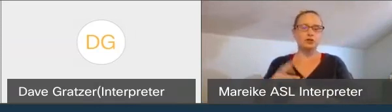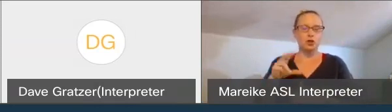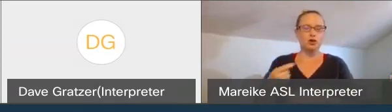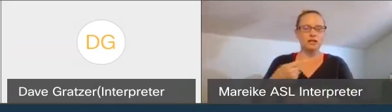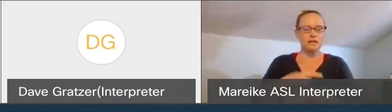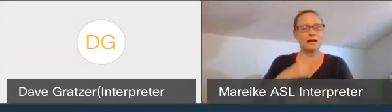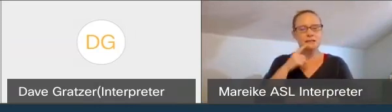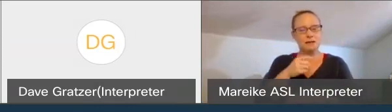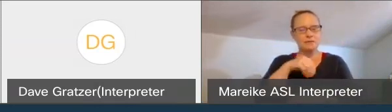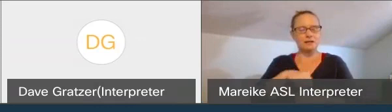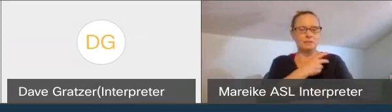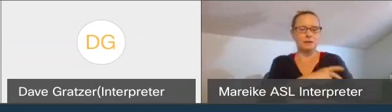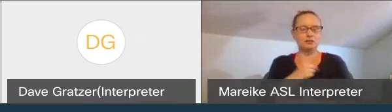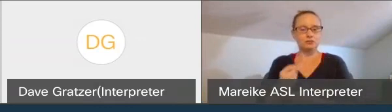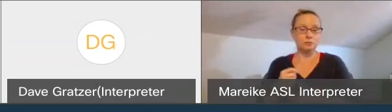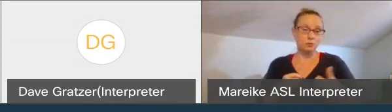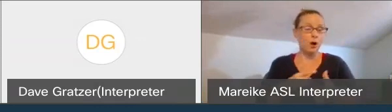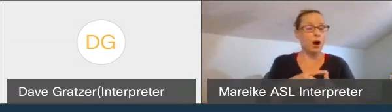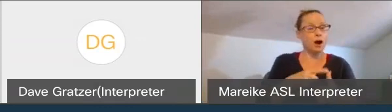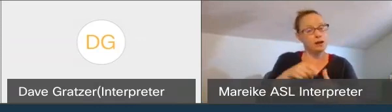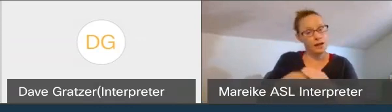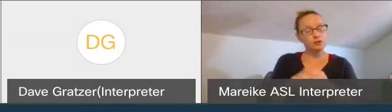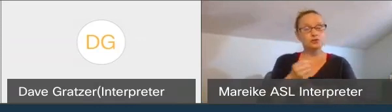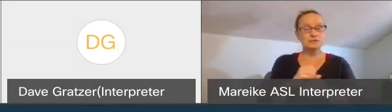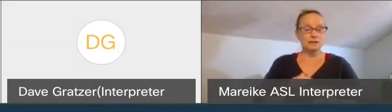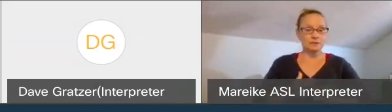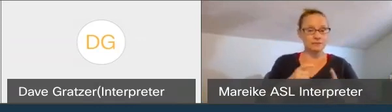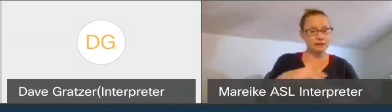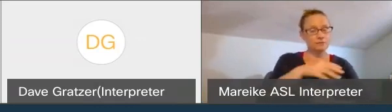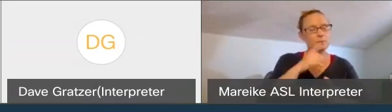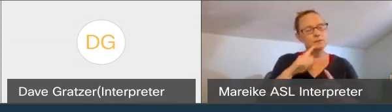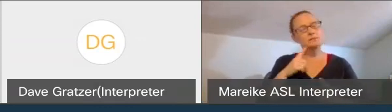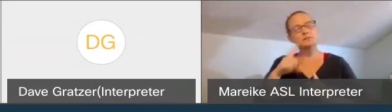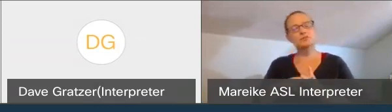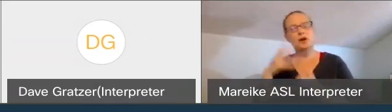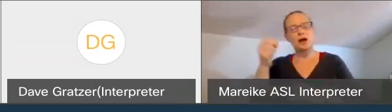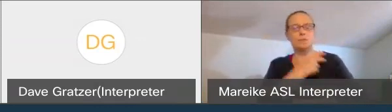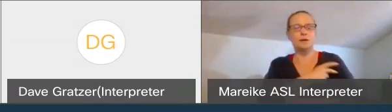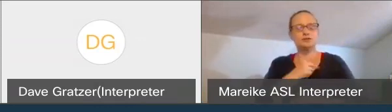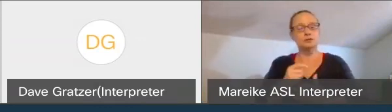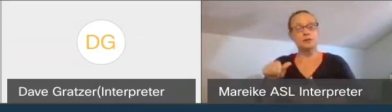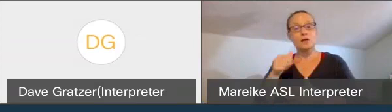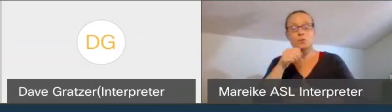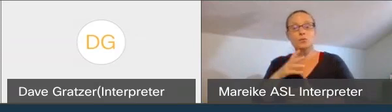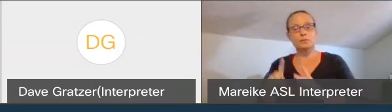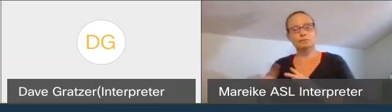One--one woman went into a safe living environment with family to begin outpatient treatment. The other woman walked out of treatment and quickly reentered